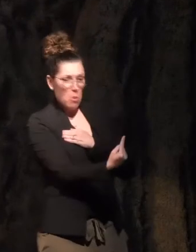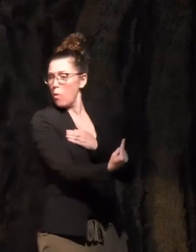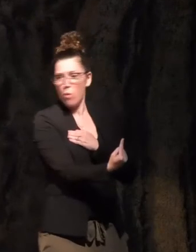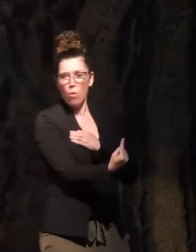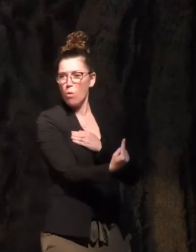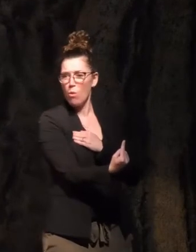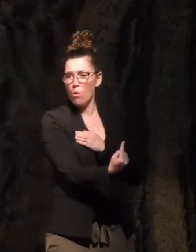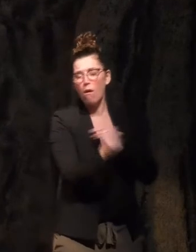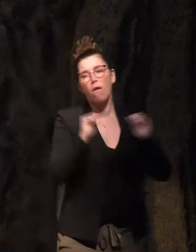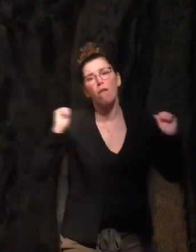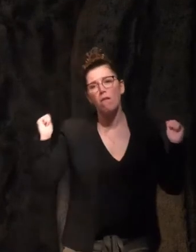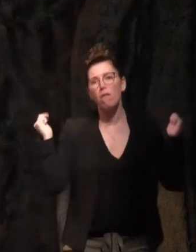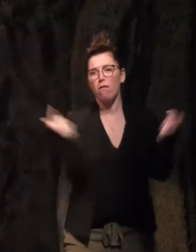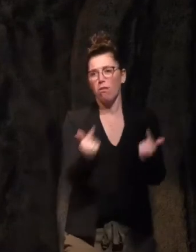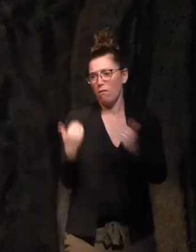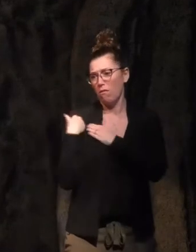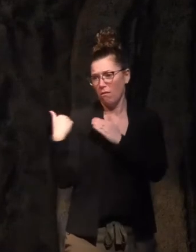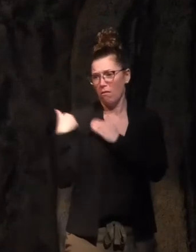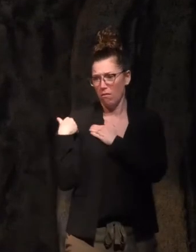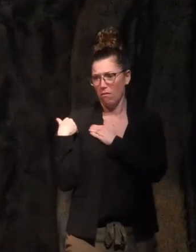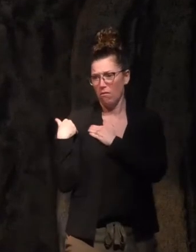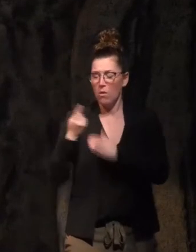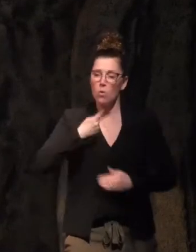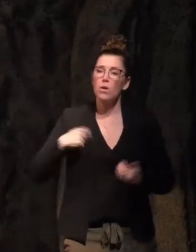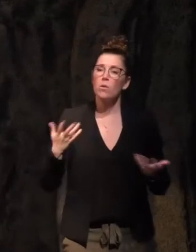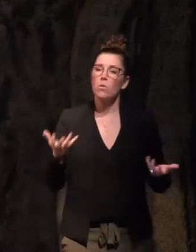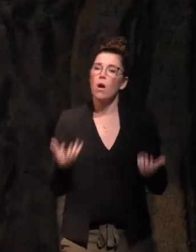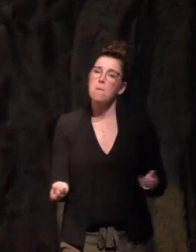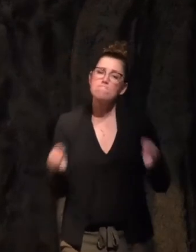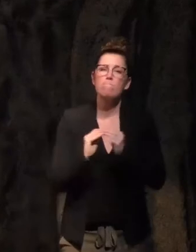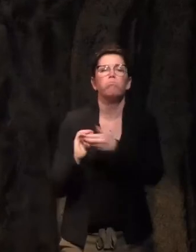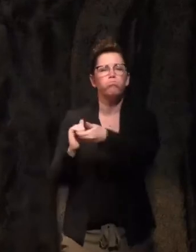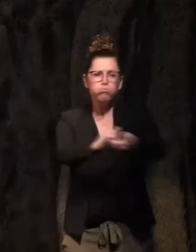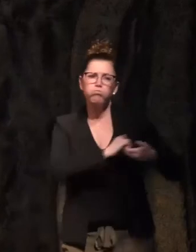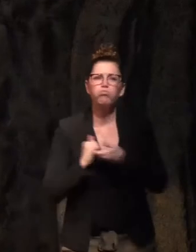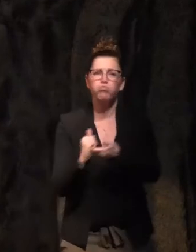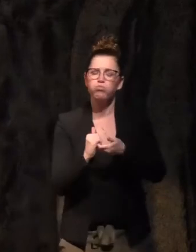because if we want to move to a more collaborative, more responsive, more generous system,